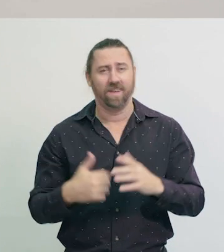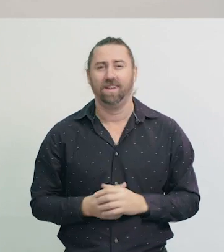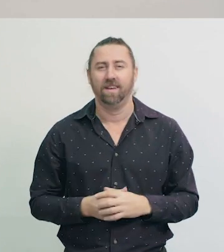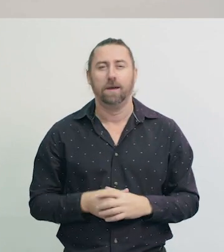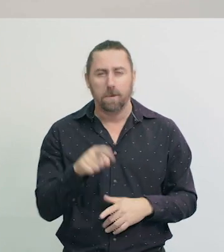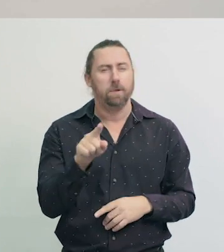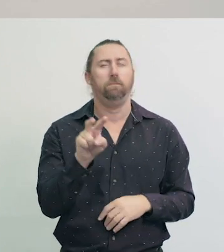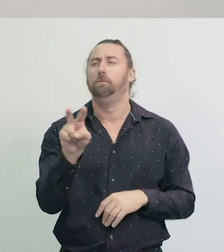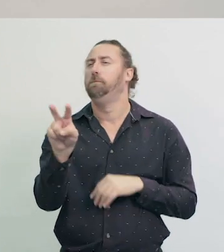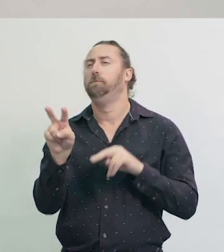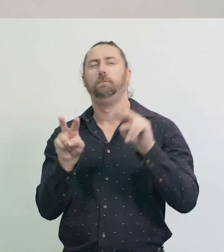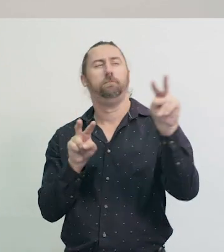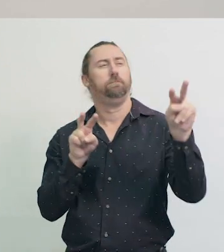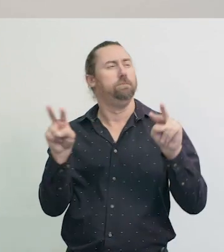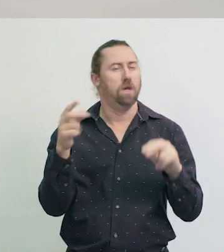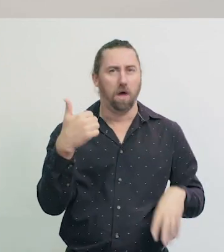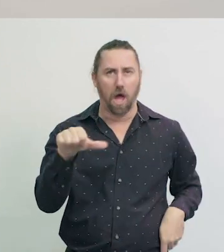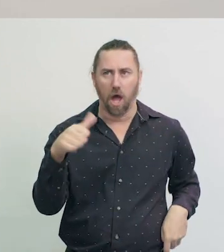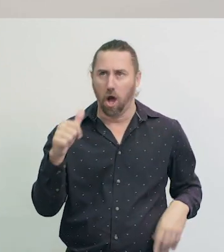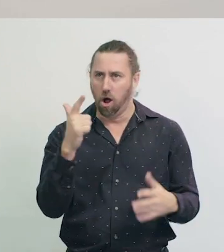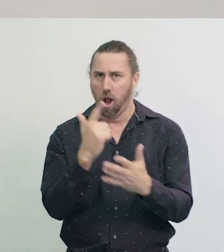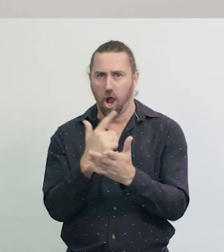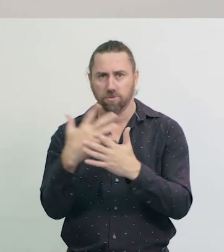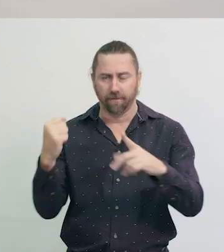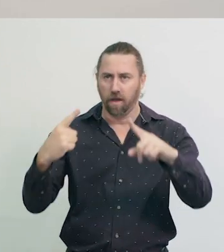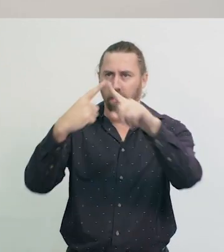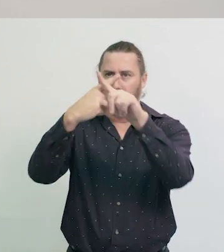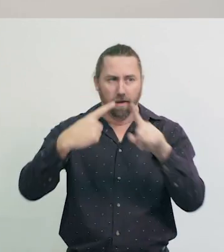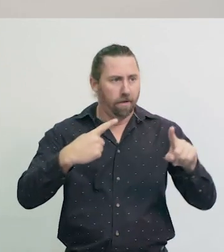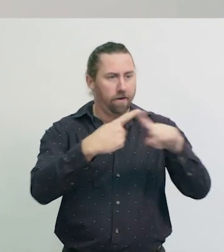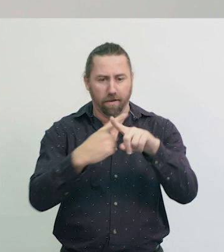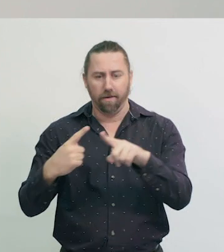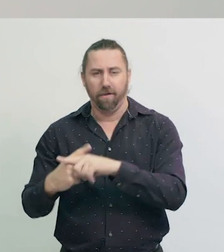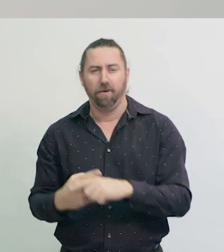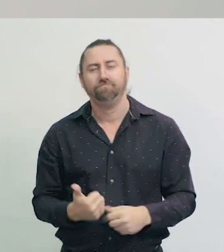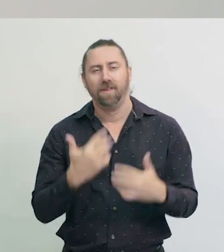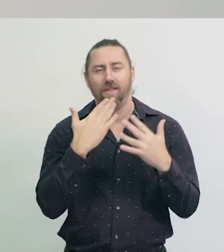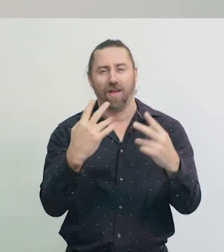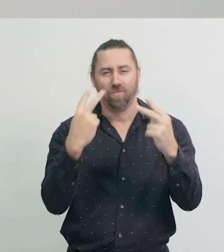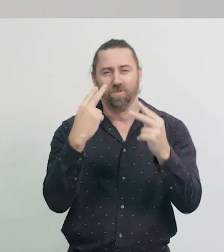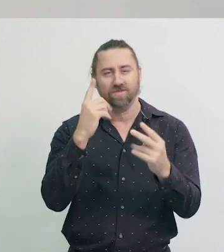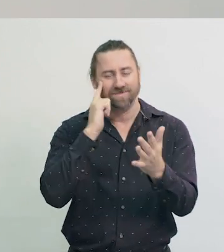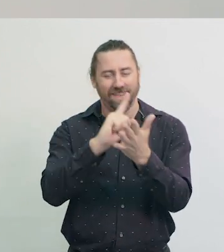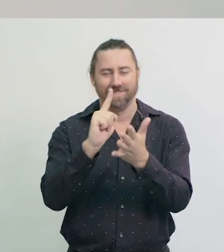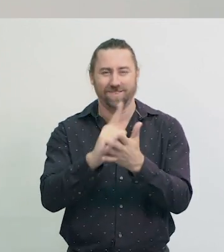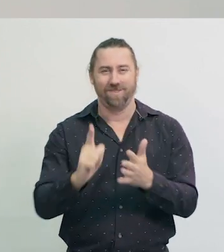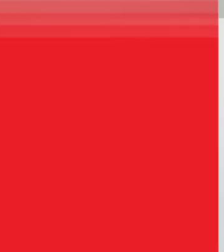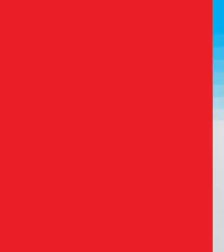Keep your eyes open. See how many vertically opposite angles you can find around you. That's all for now. We'll see you next time!